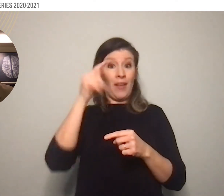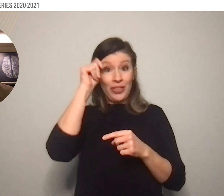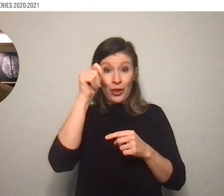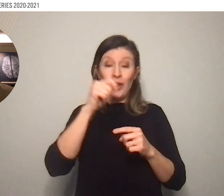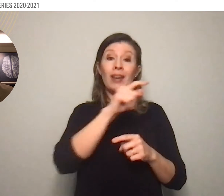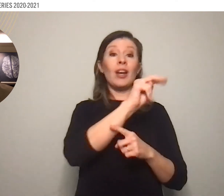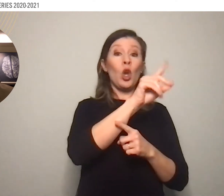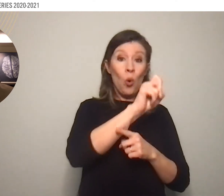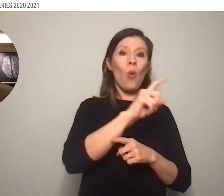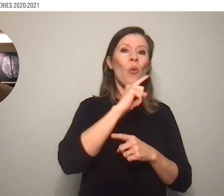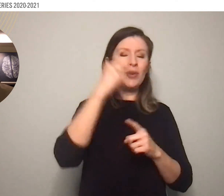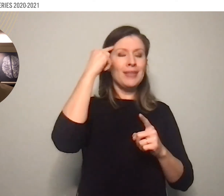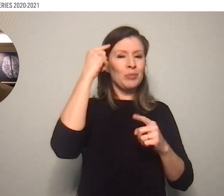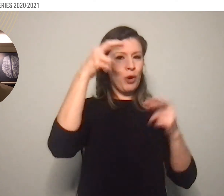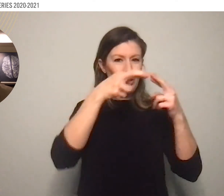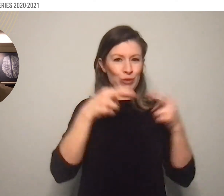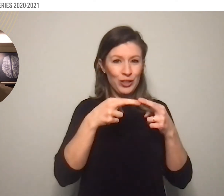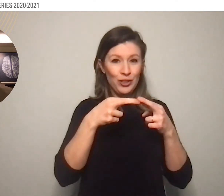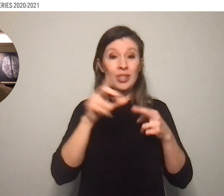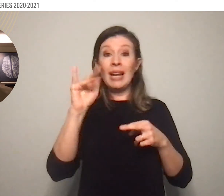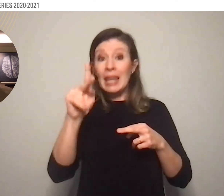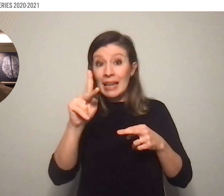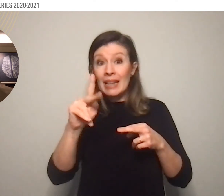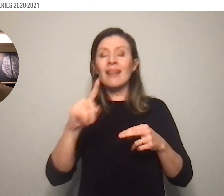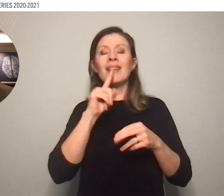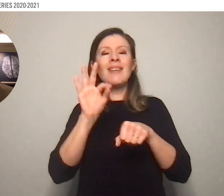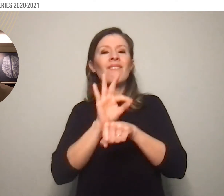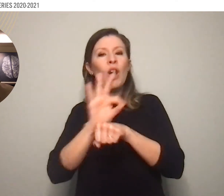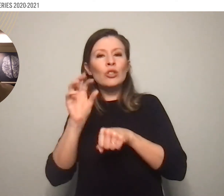the links between them are the anatomical or functional interactions or connections.